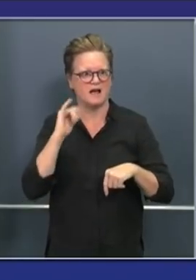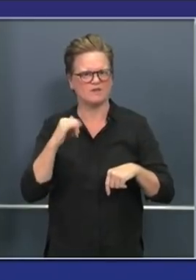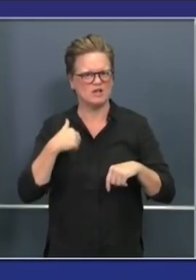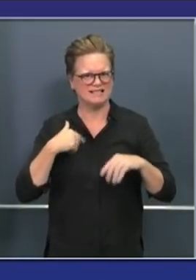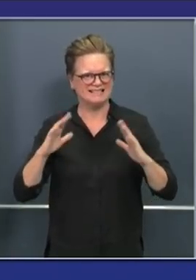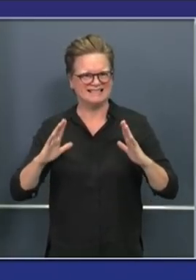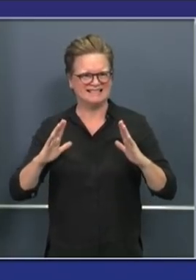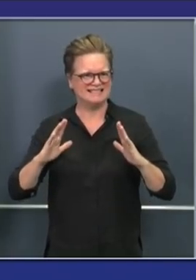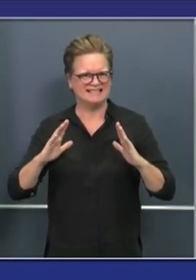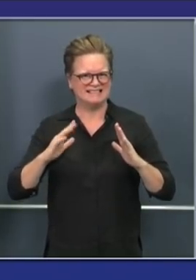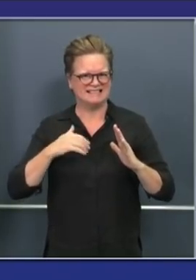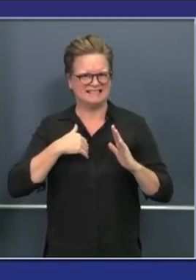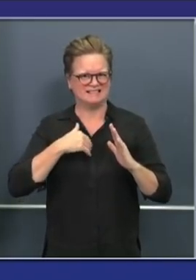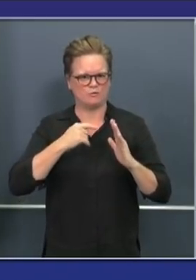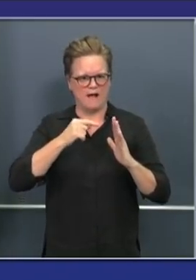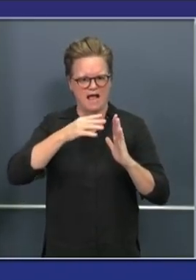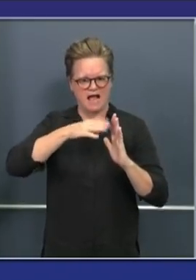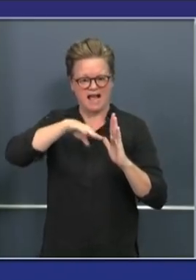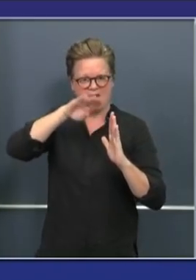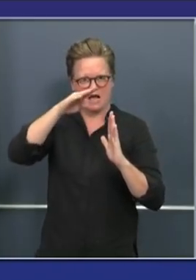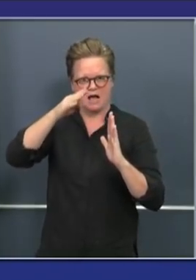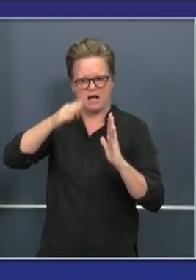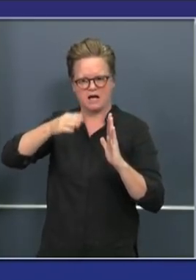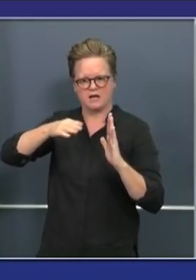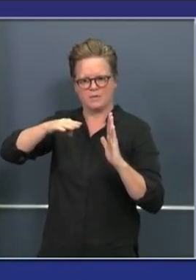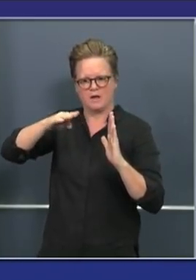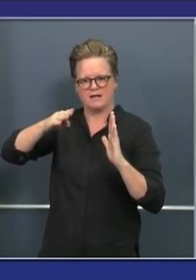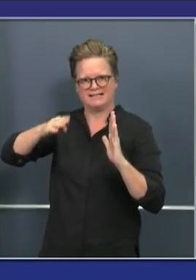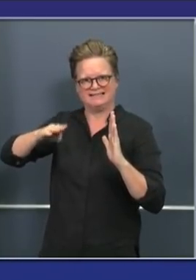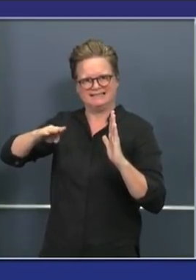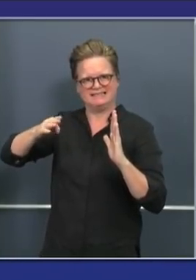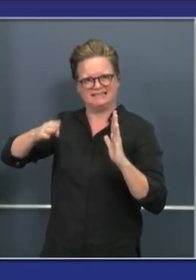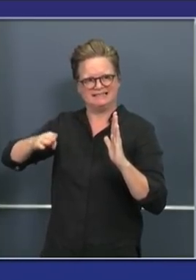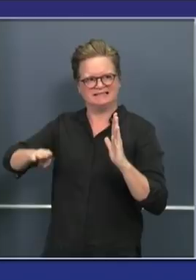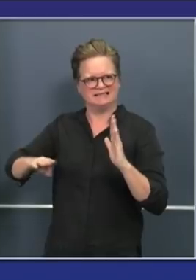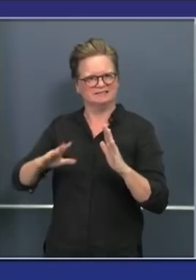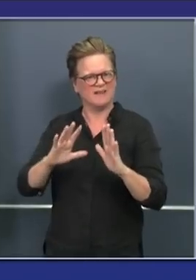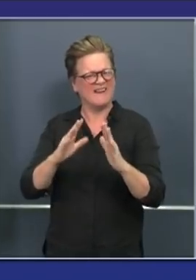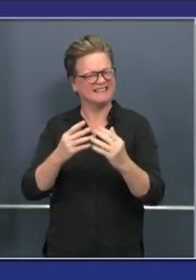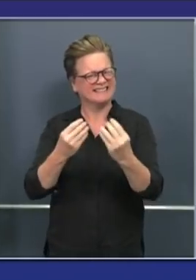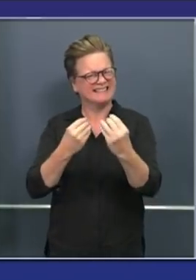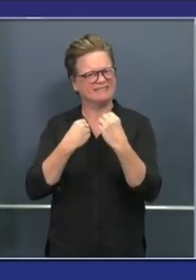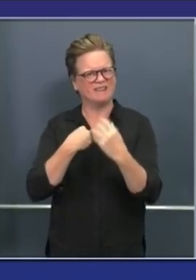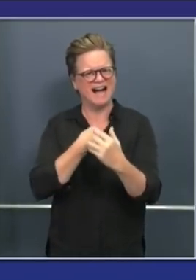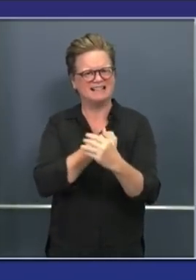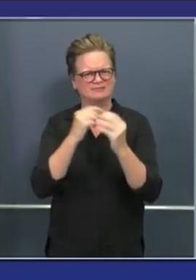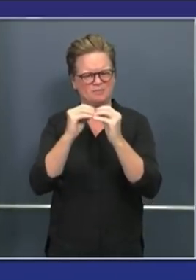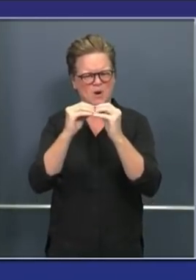MITIGATE THAT SPIKE, EXTEND THAT CURVE AS WE OFTEN DESCRIBED, AND BOUGHT US THE